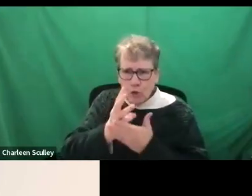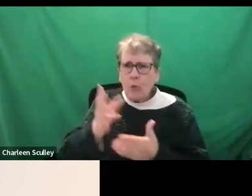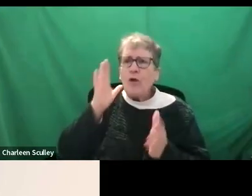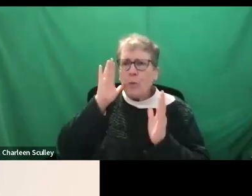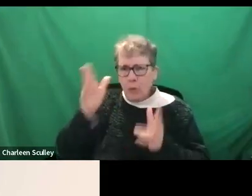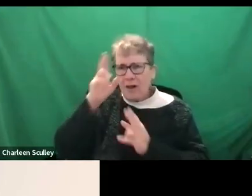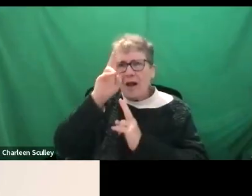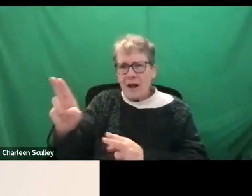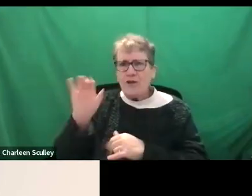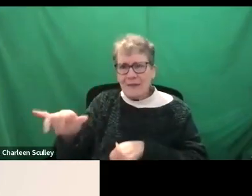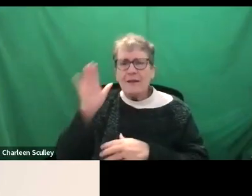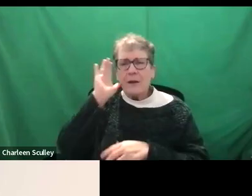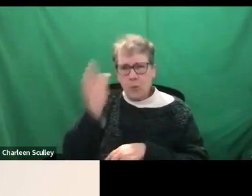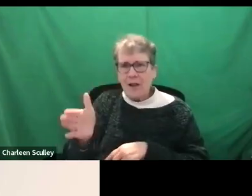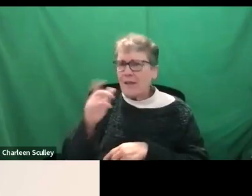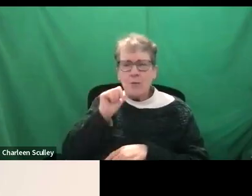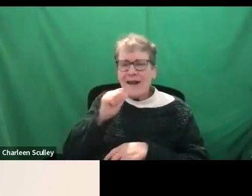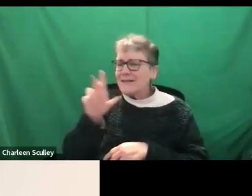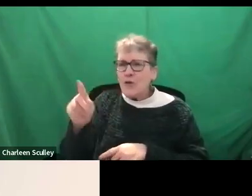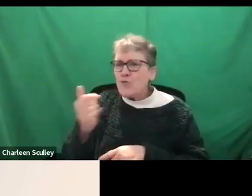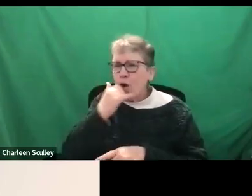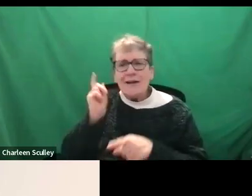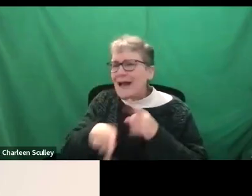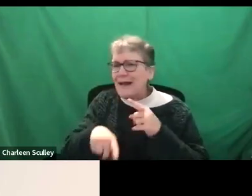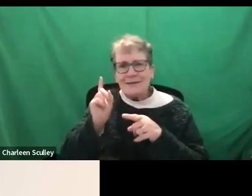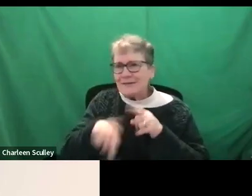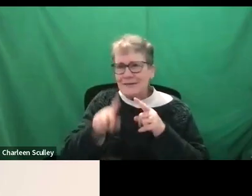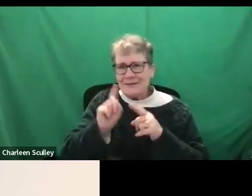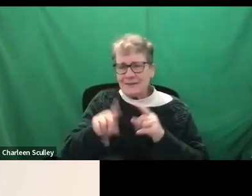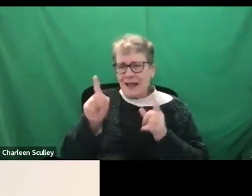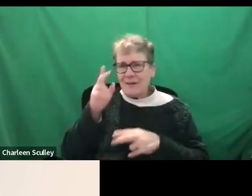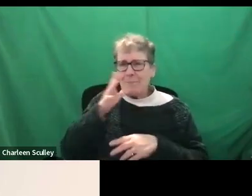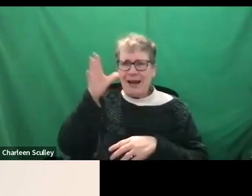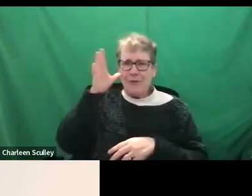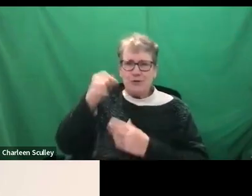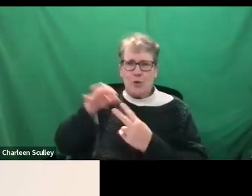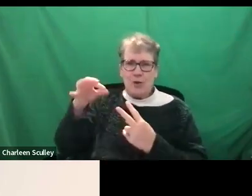And if the parent has gone through all of that information,